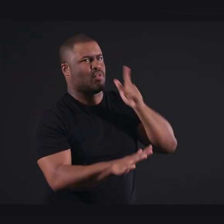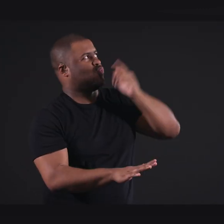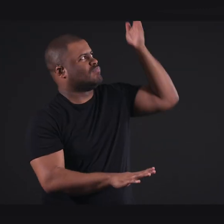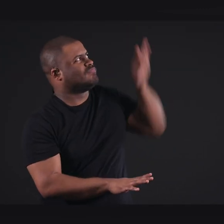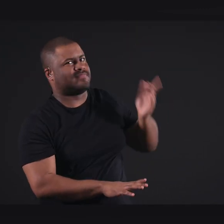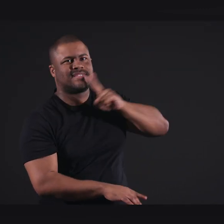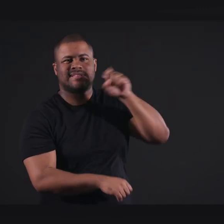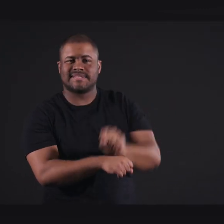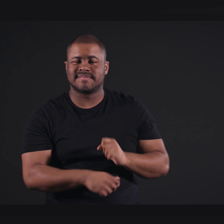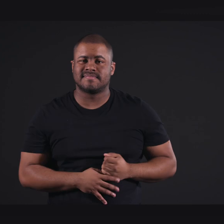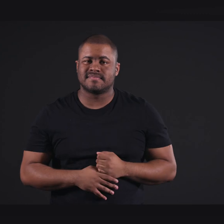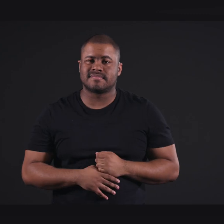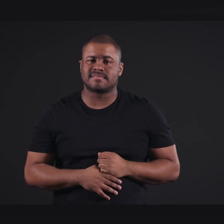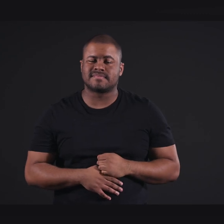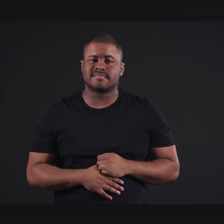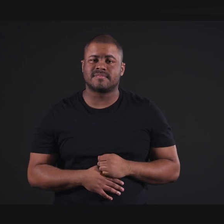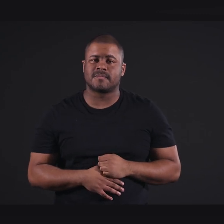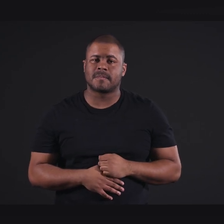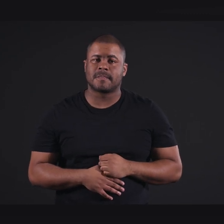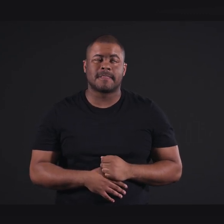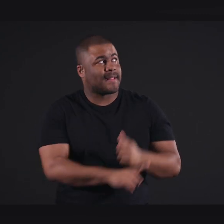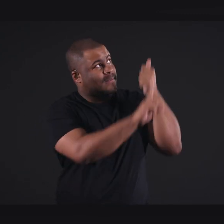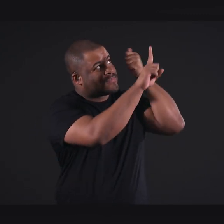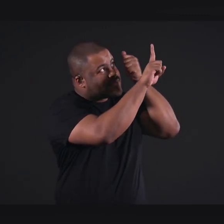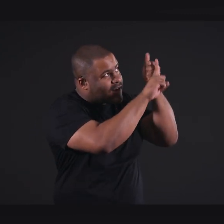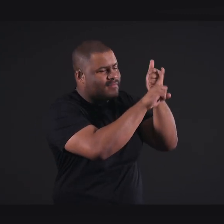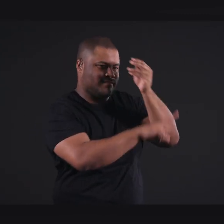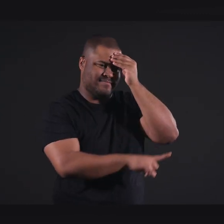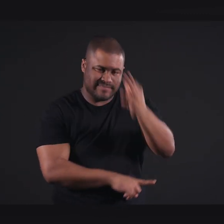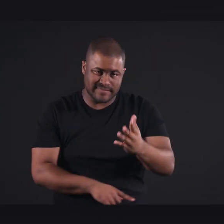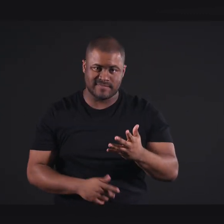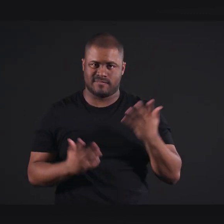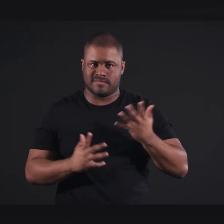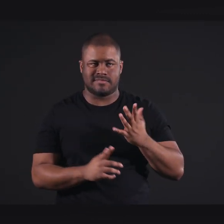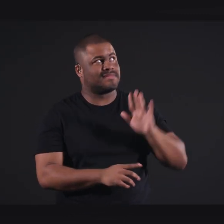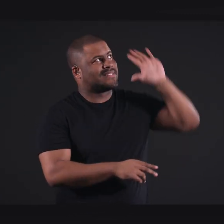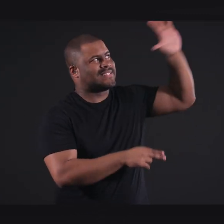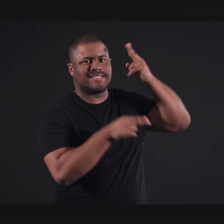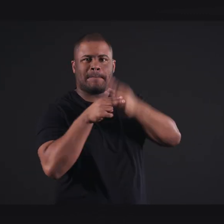God tells Moses who he is by God telling Moses his name.